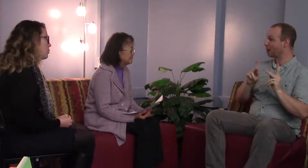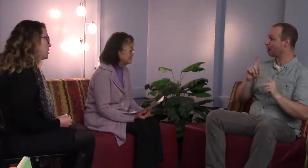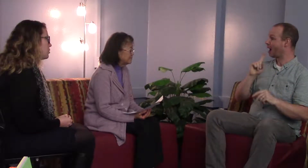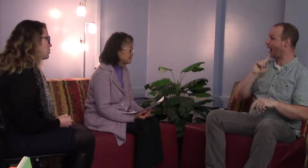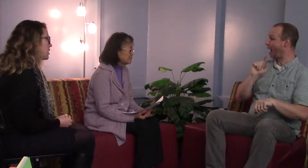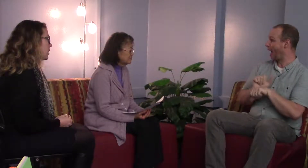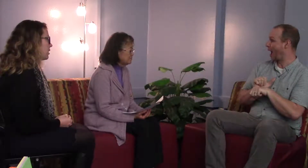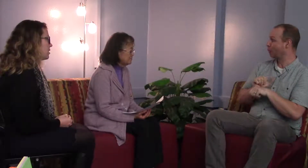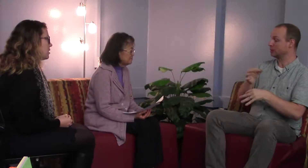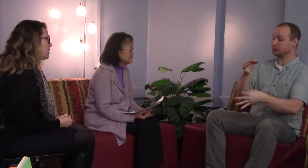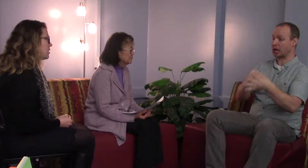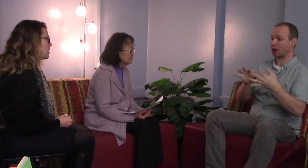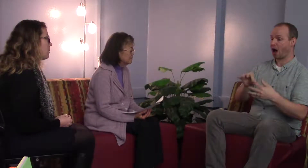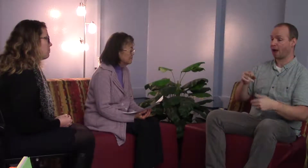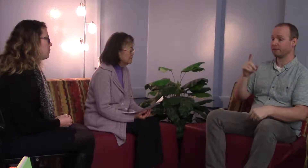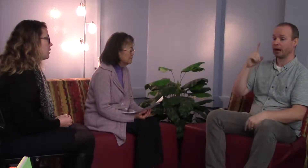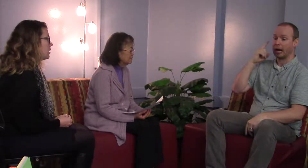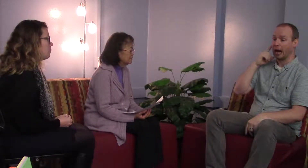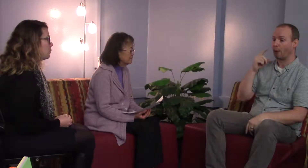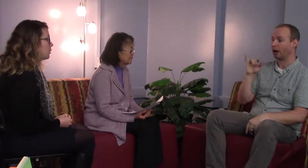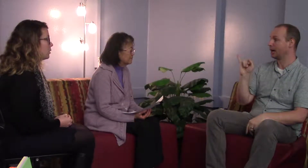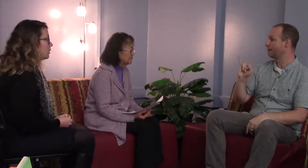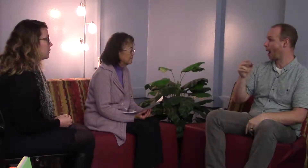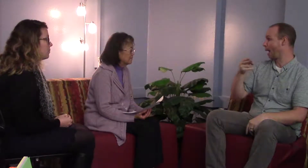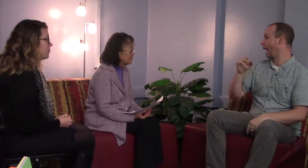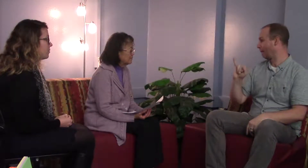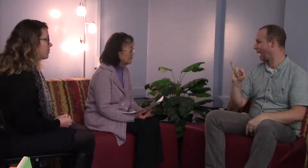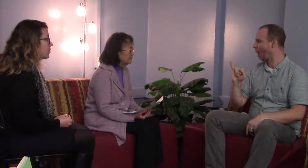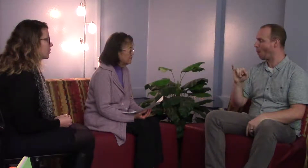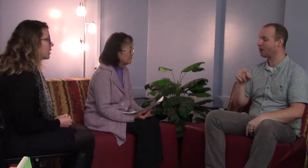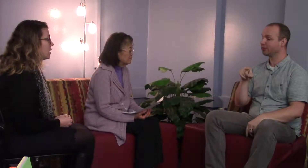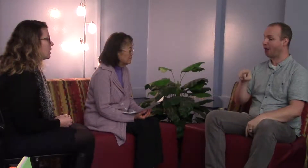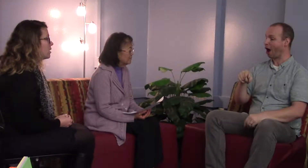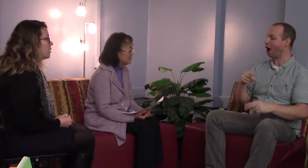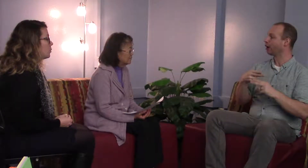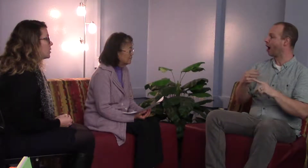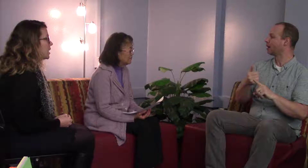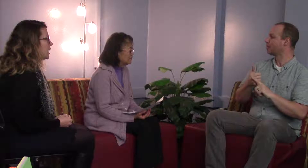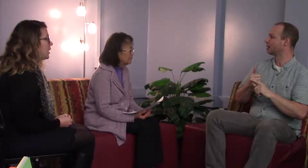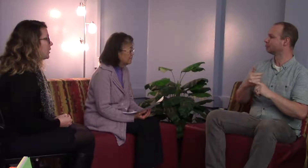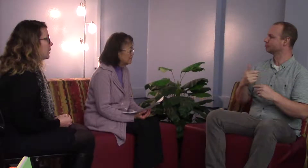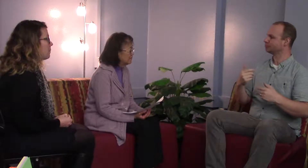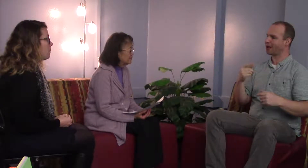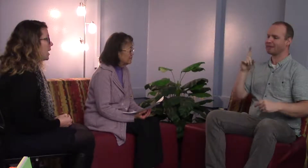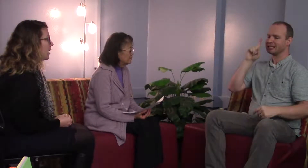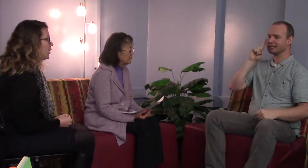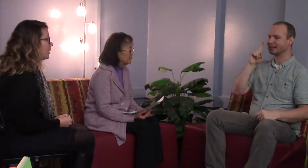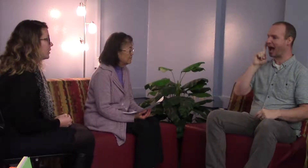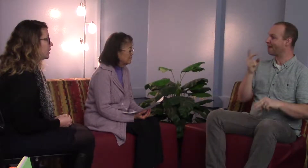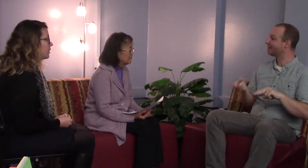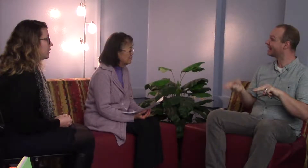What's interesting is that people will say "hearing impaired"